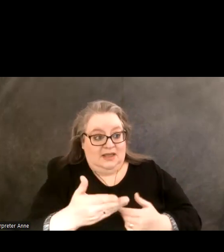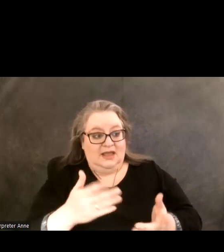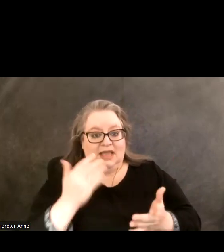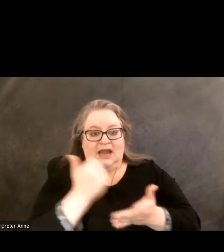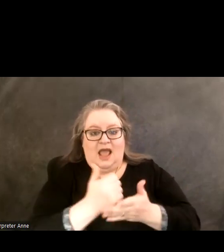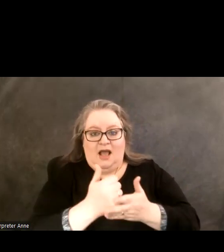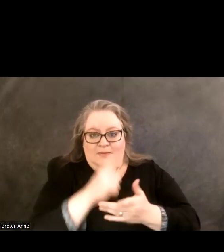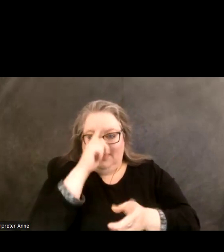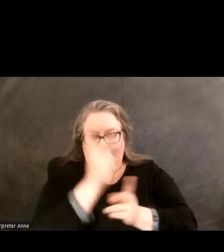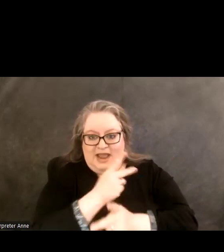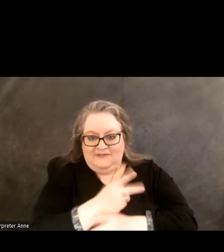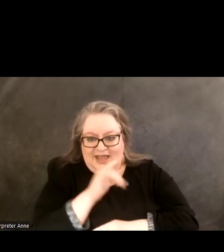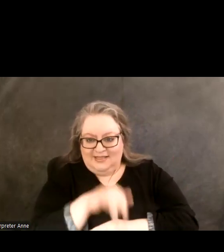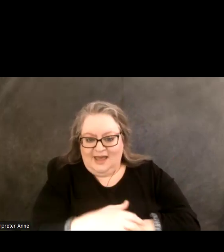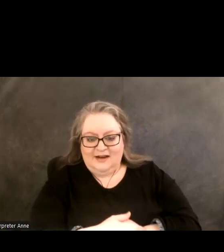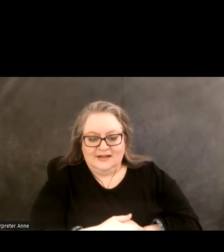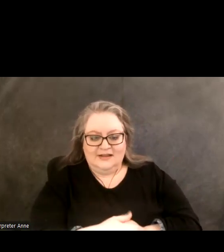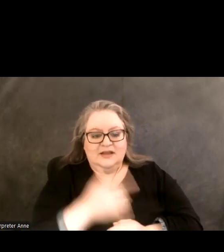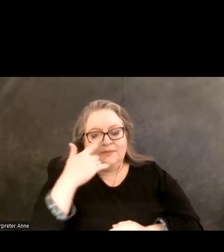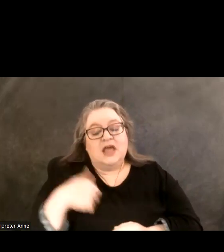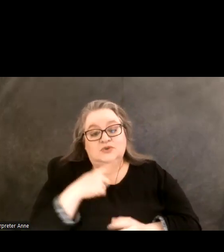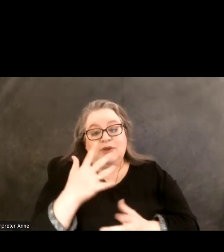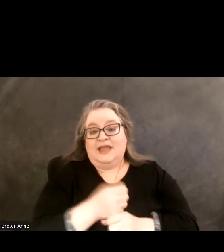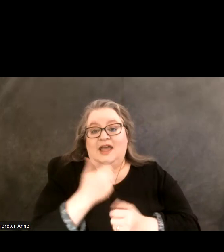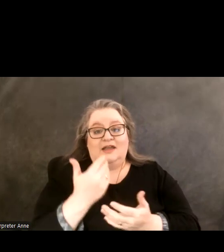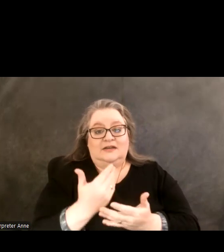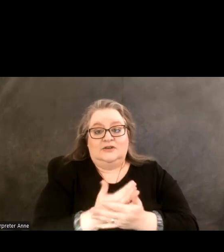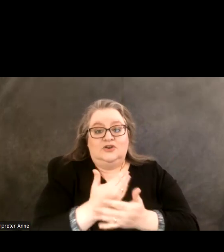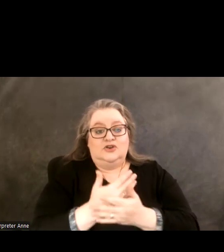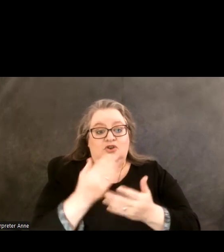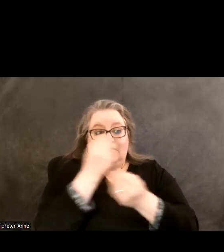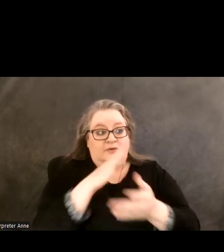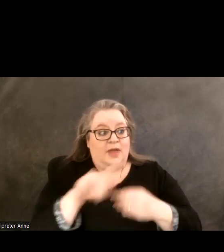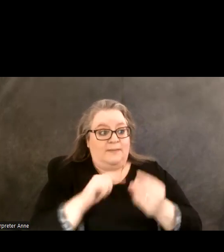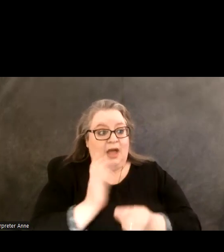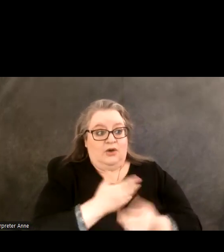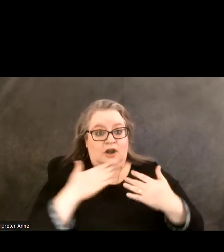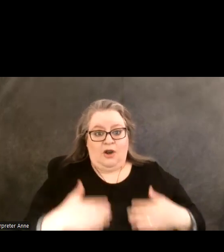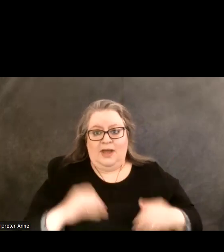that. Because we do get new information about our bodies all the time and about our psyches